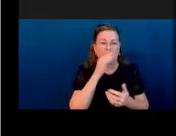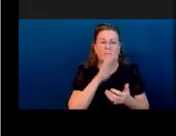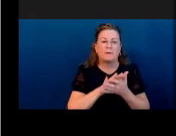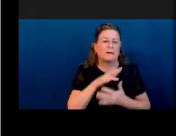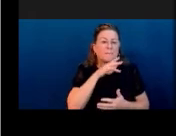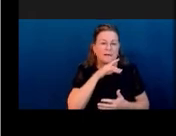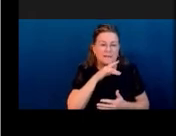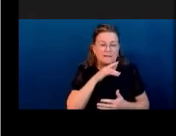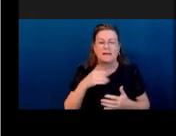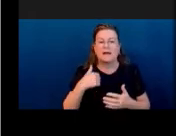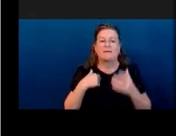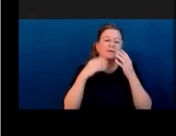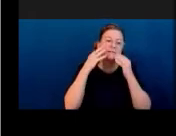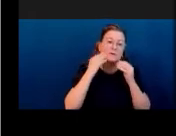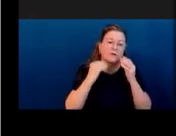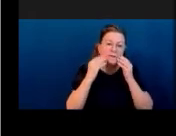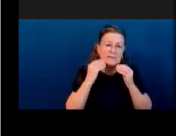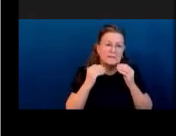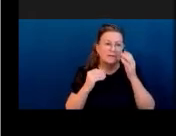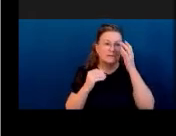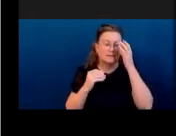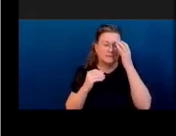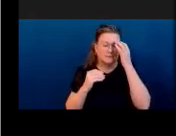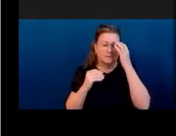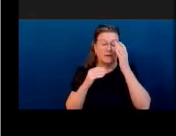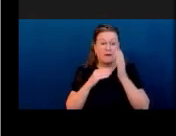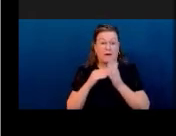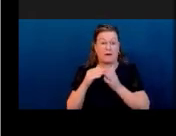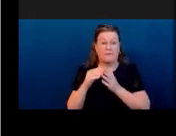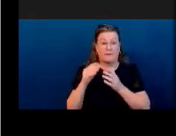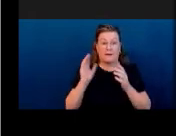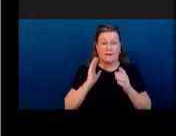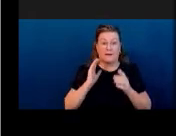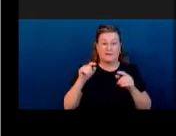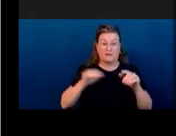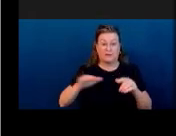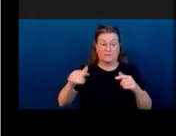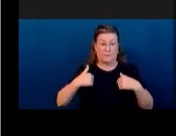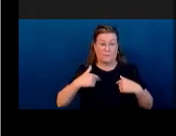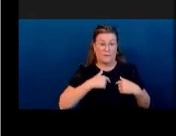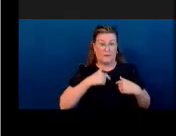these experiences. A lot of the children we work with learn